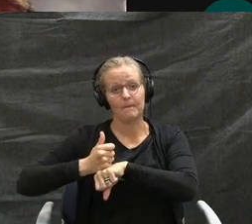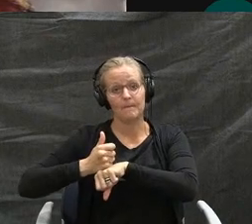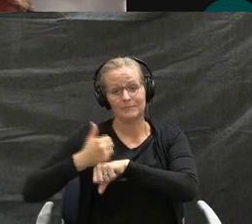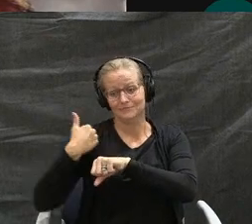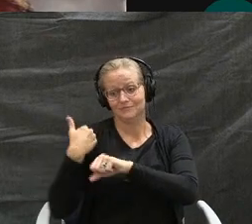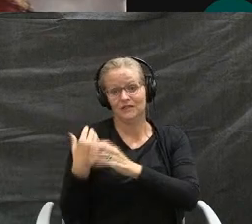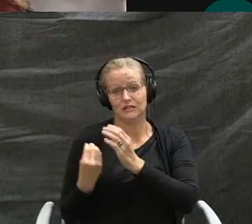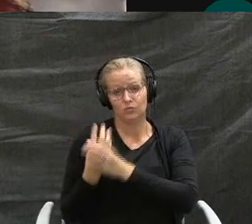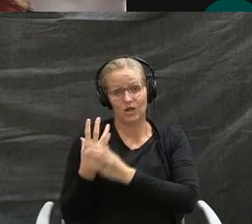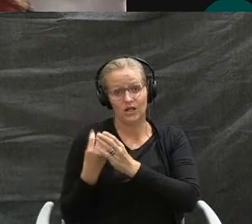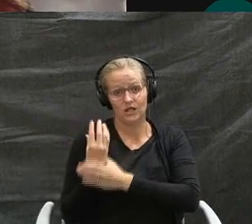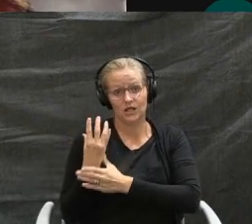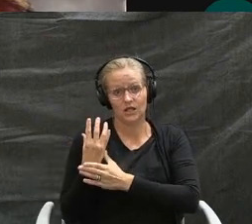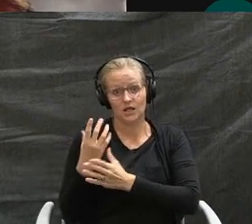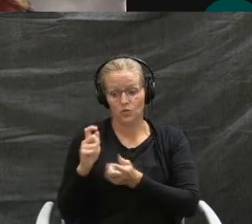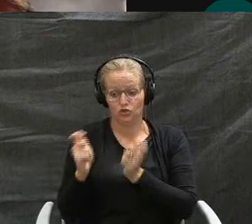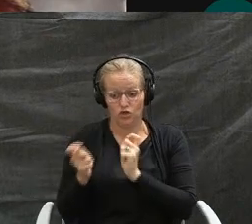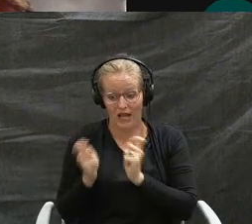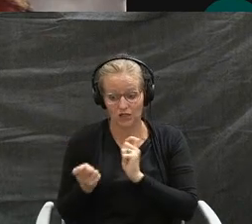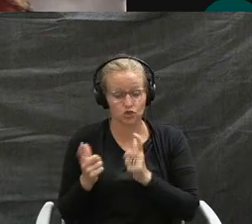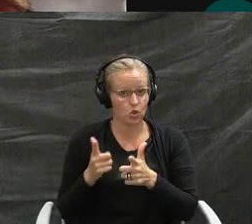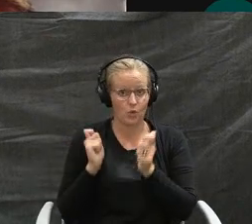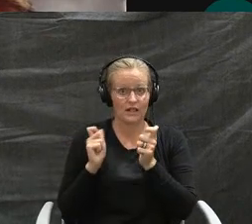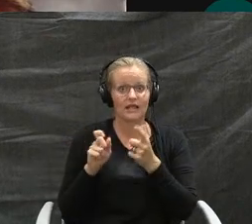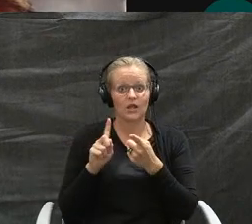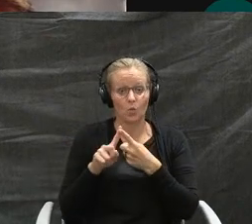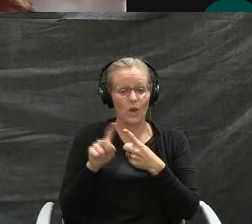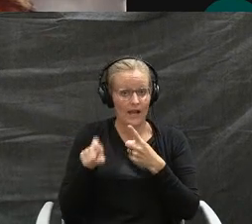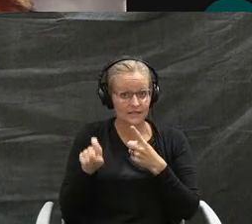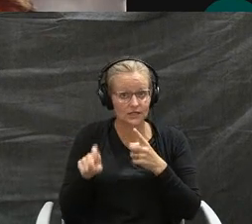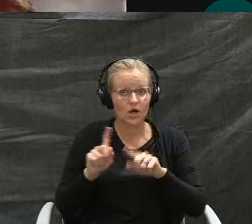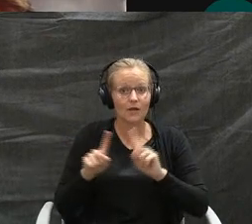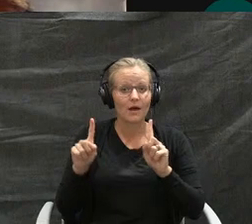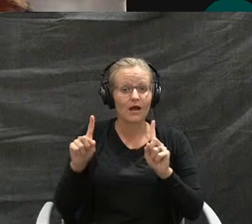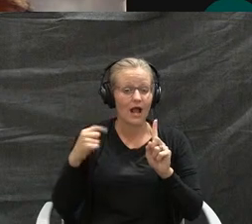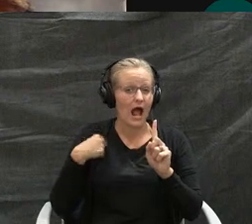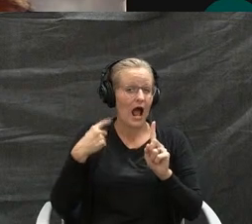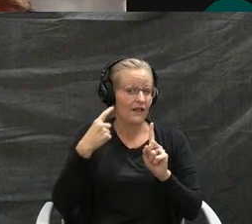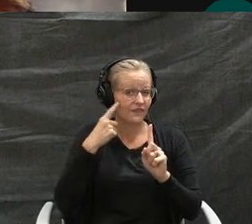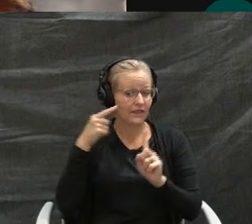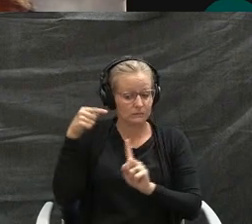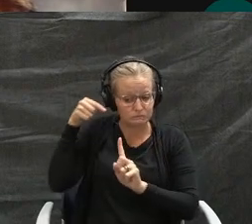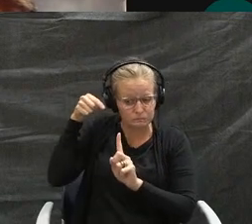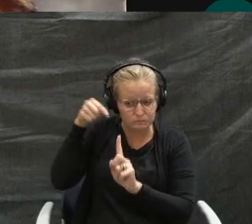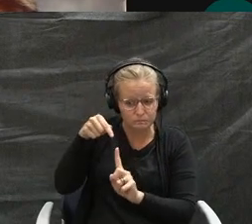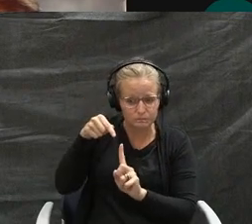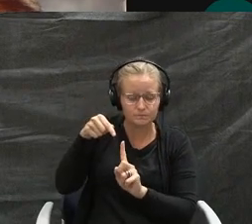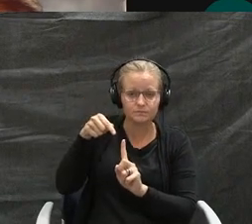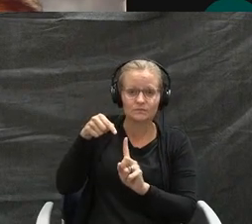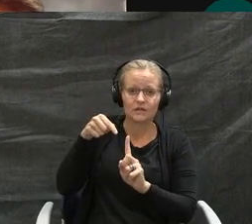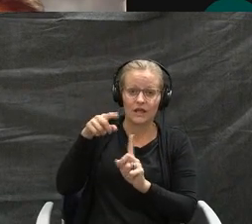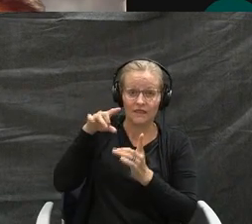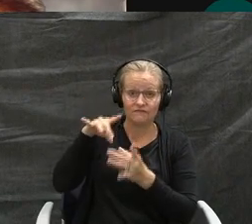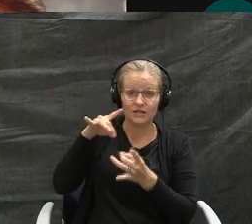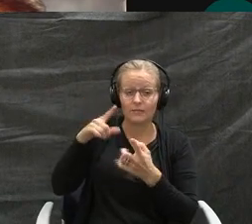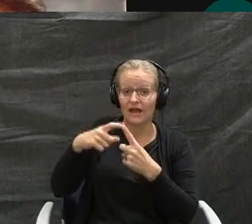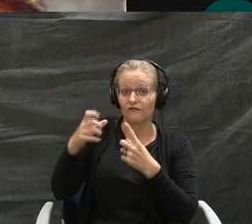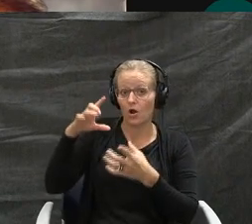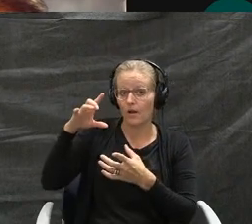in the spring and pivoted quite quickly. But where I think it was called out specifically in the feedback from parents is